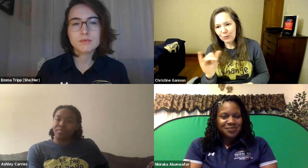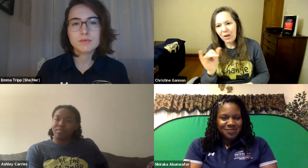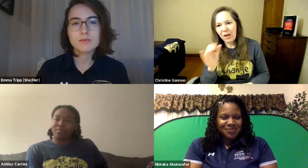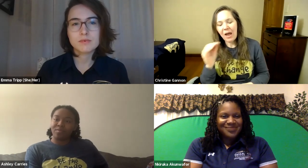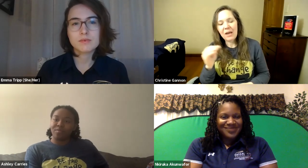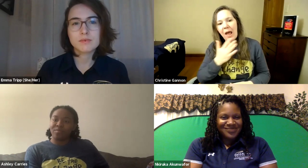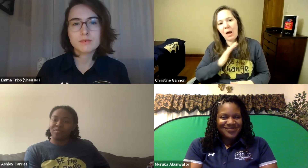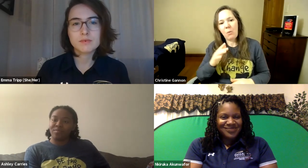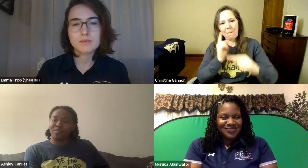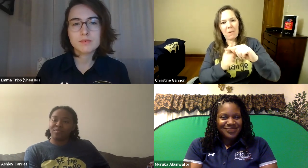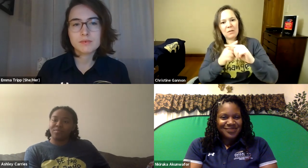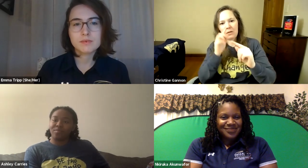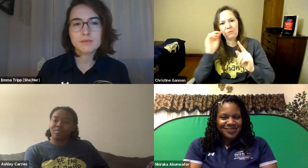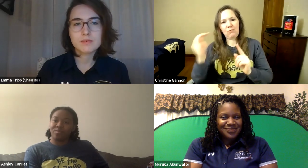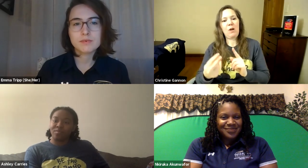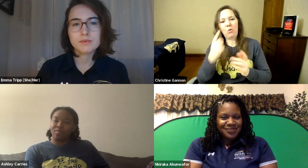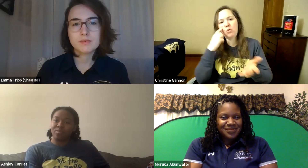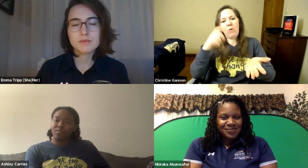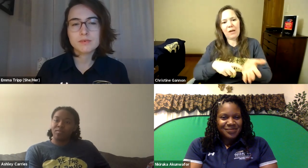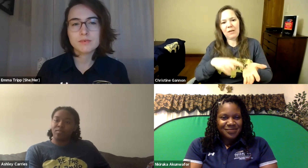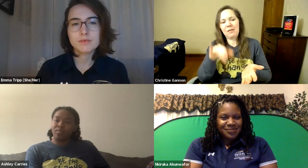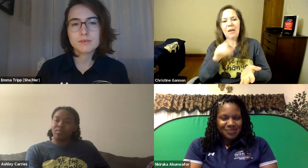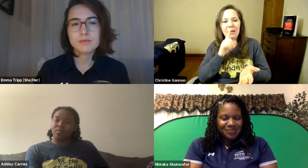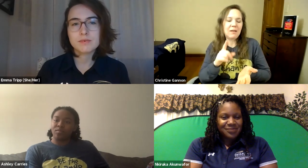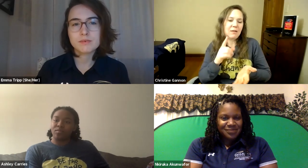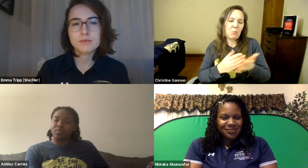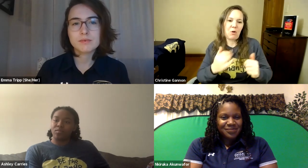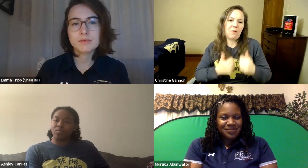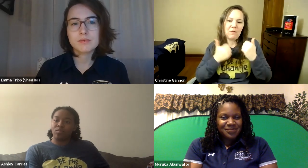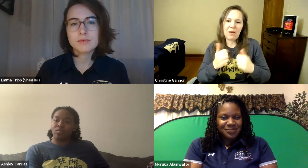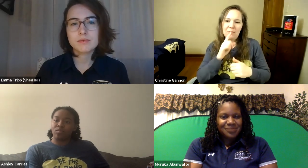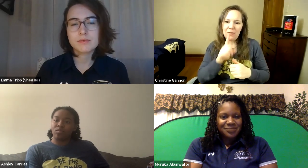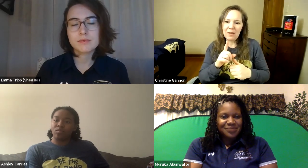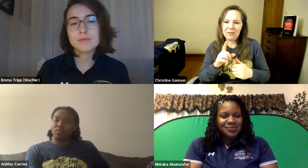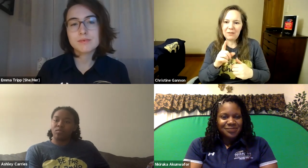And our positive perspective on it is a normal part of life really is healthy.